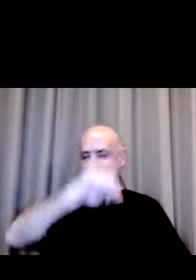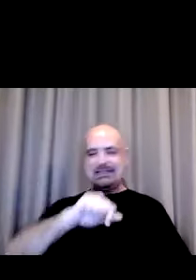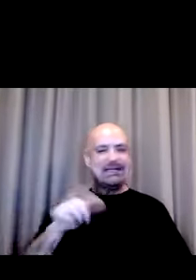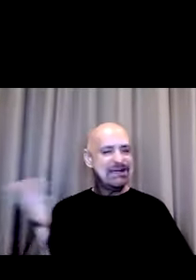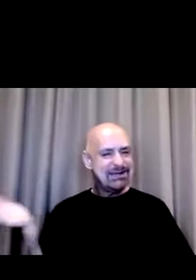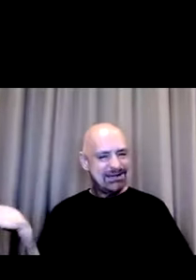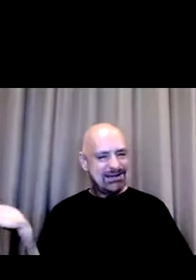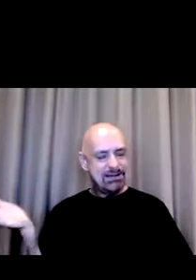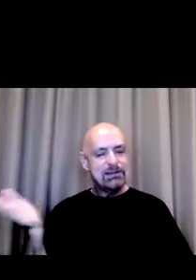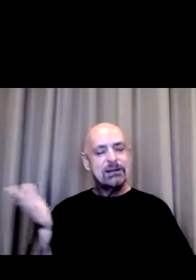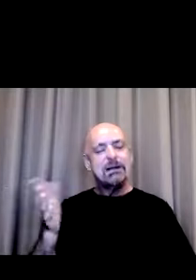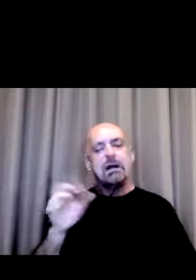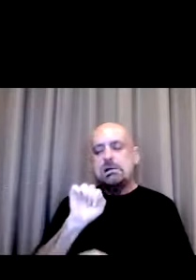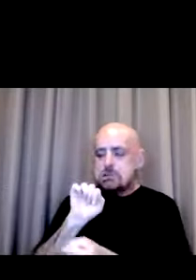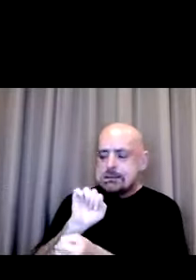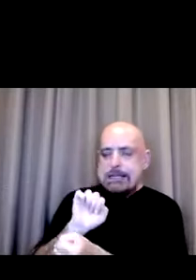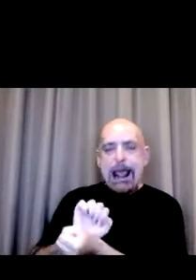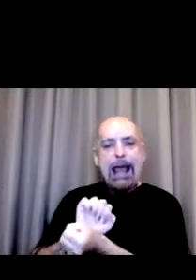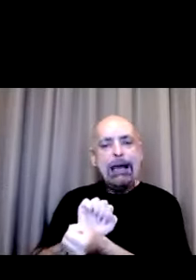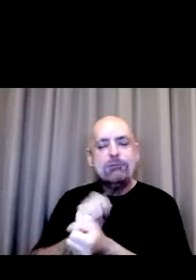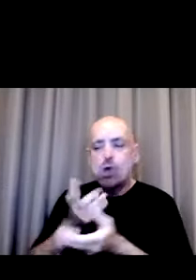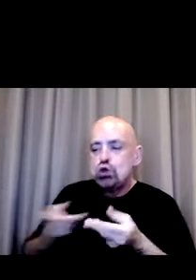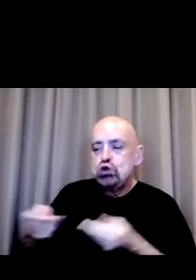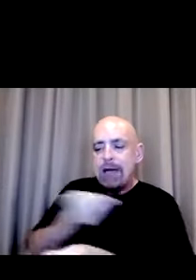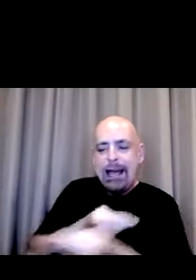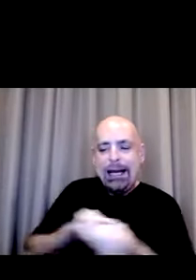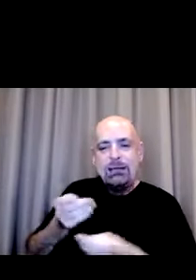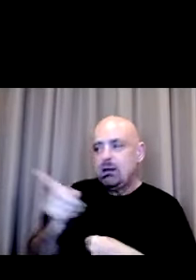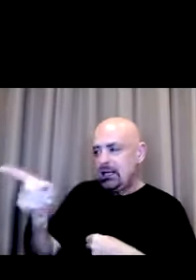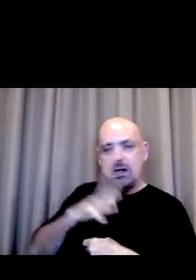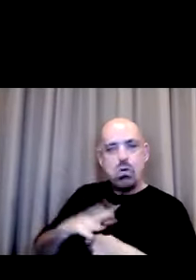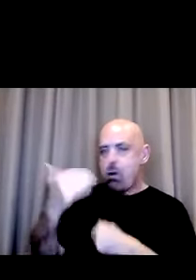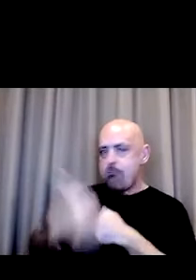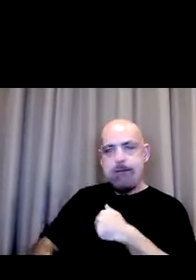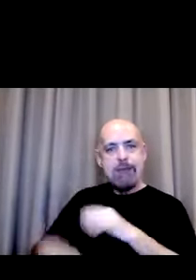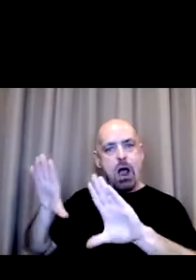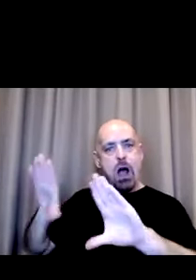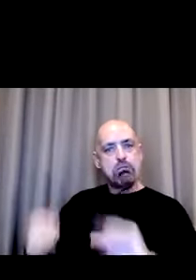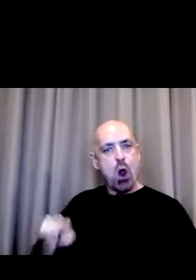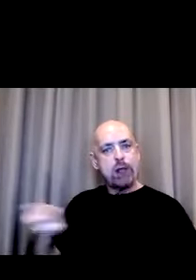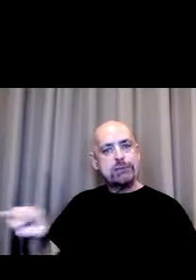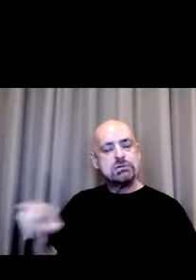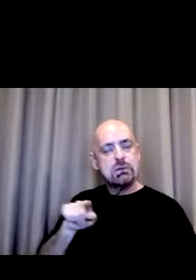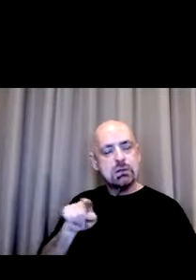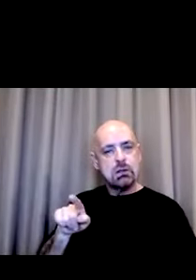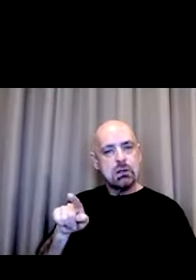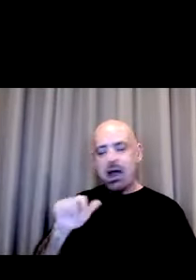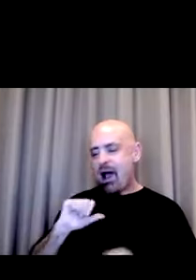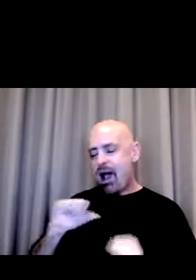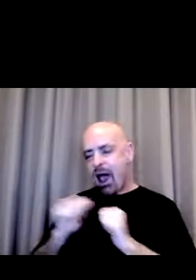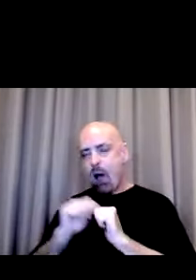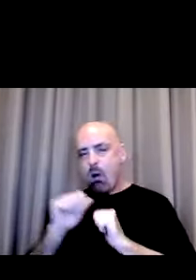How did she justify her lack of sympathy for the fight of independence for America from colonial